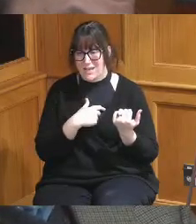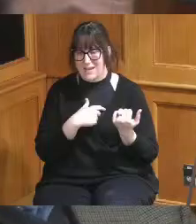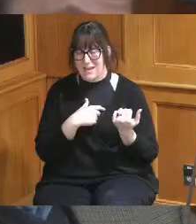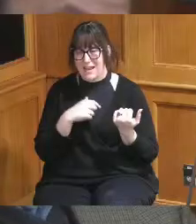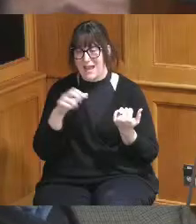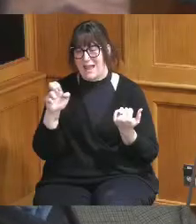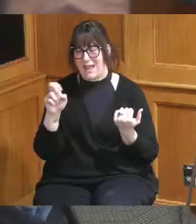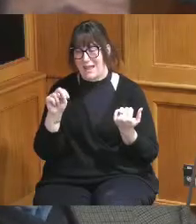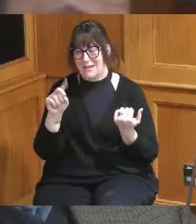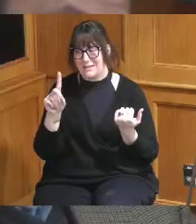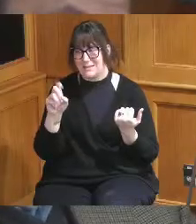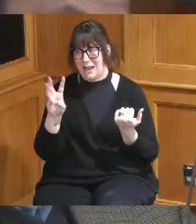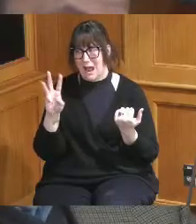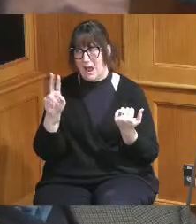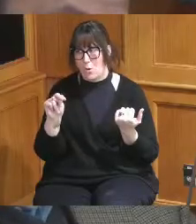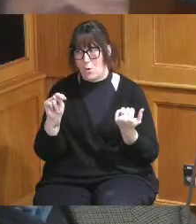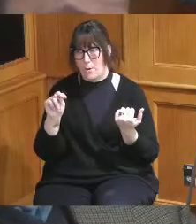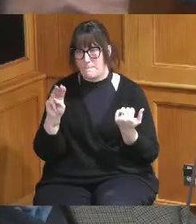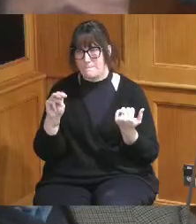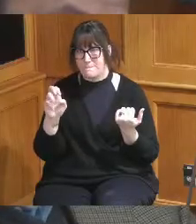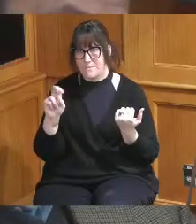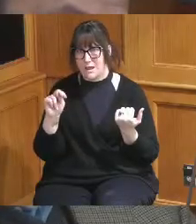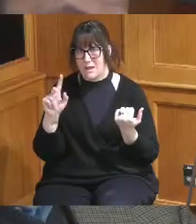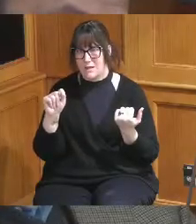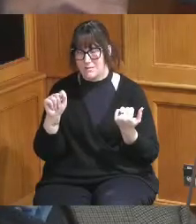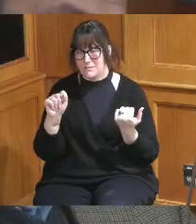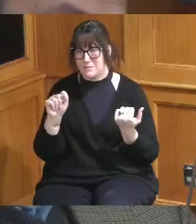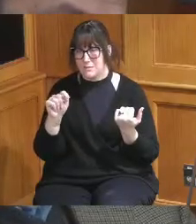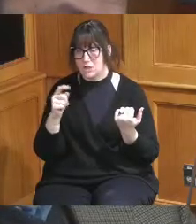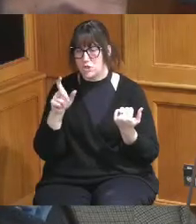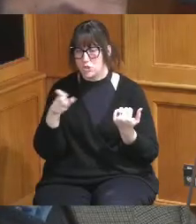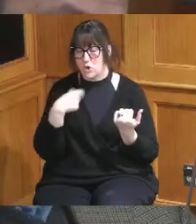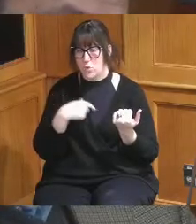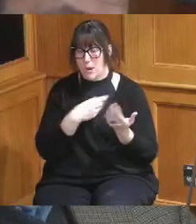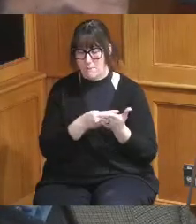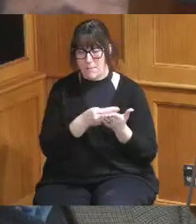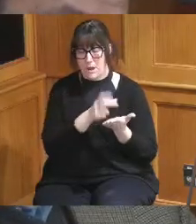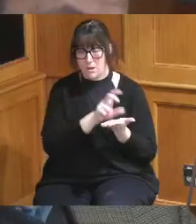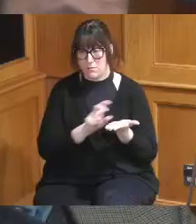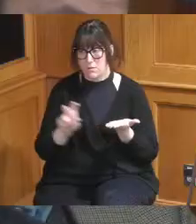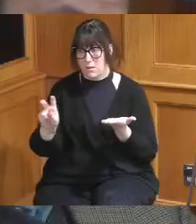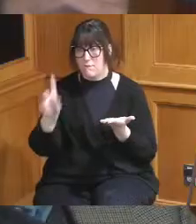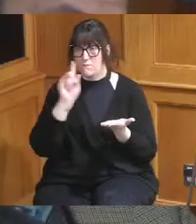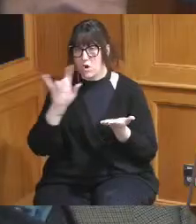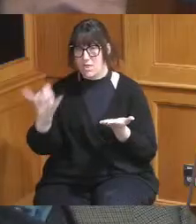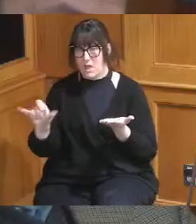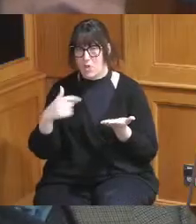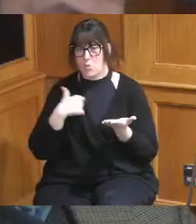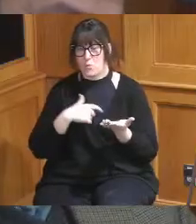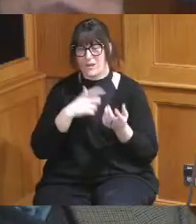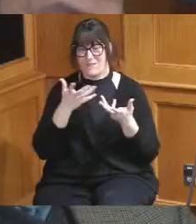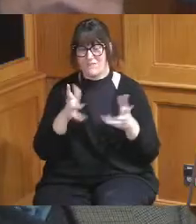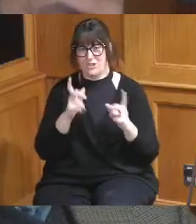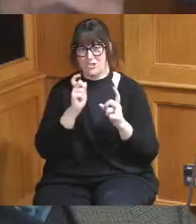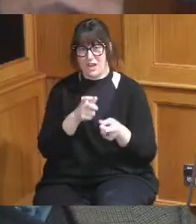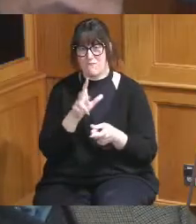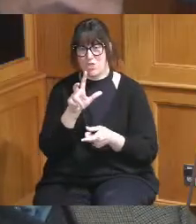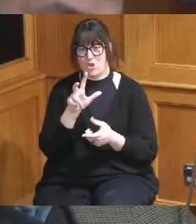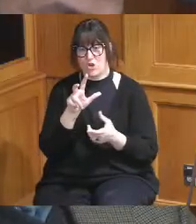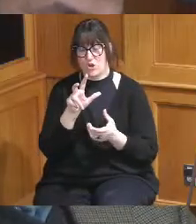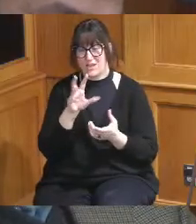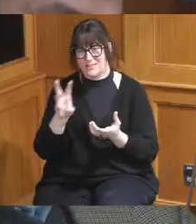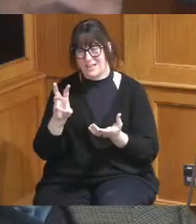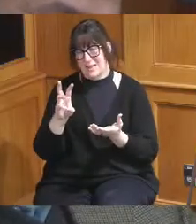so it can possibly sustain for the future me we gave 36 million and is out the door and then you